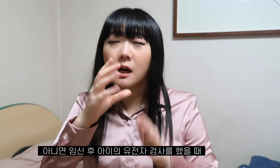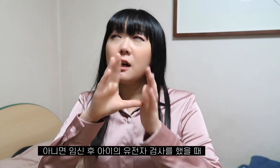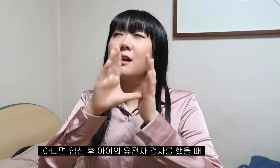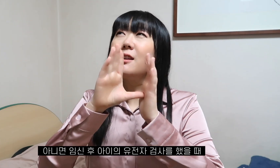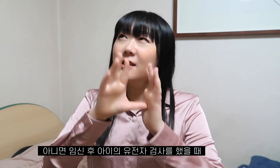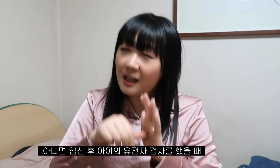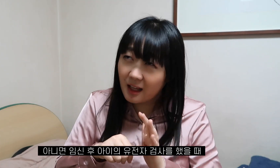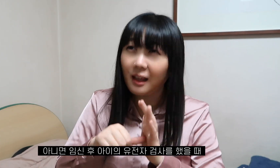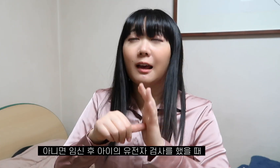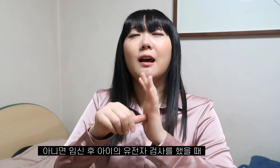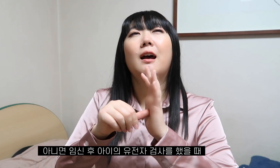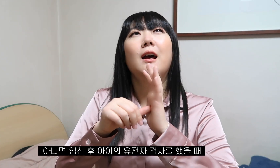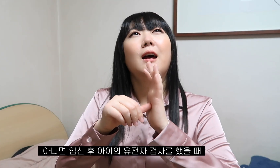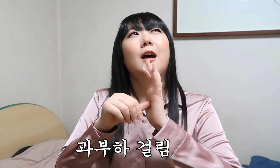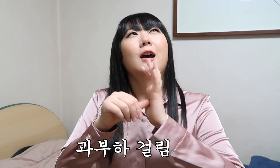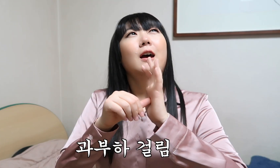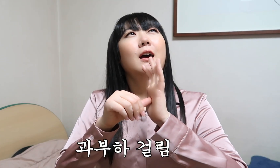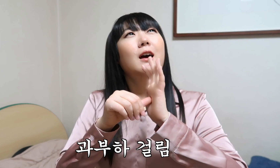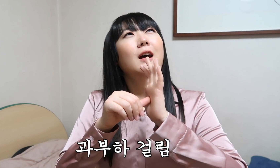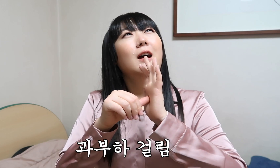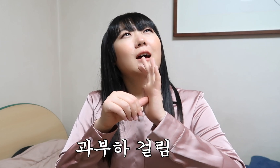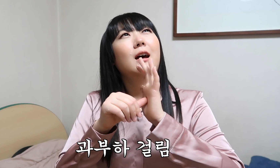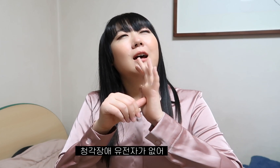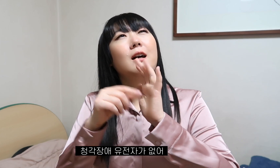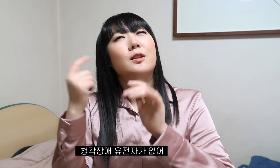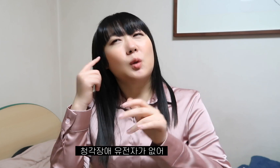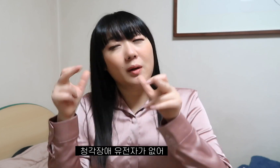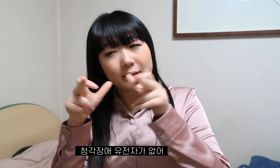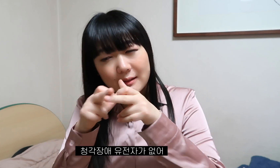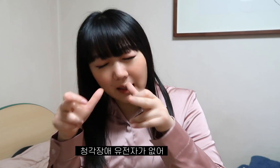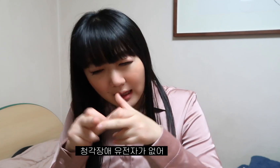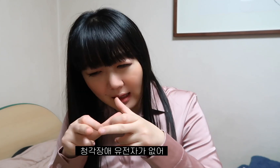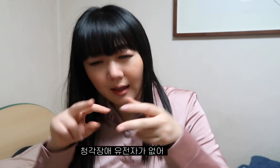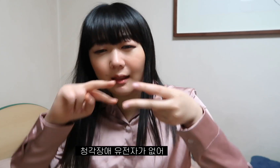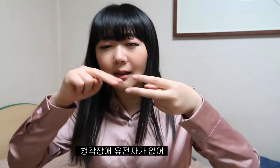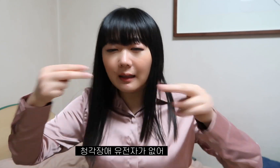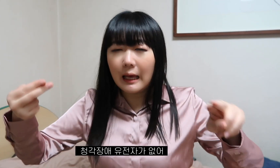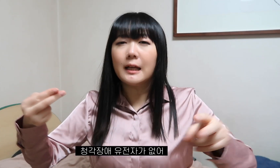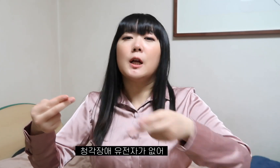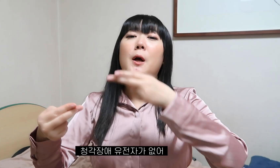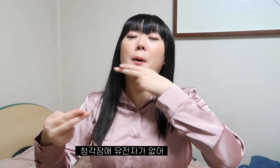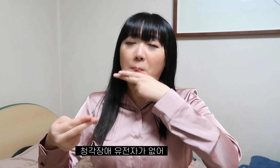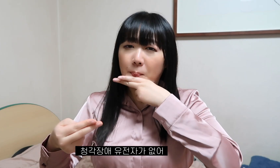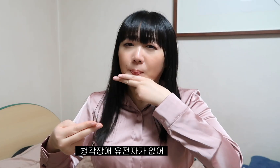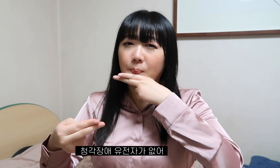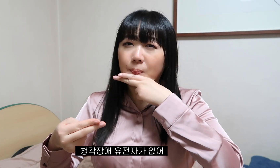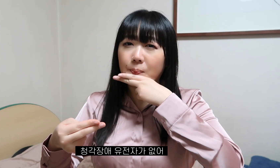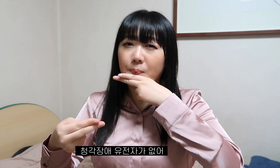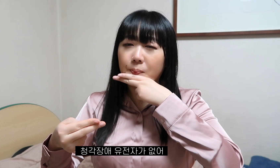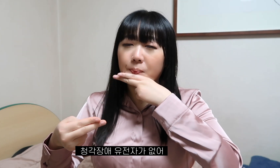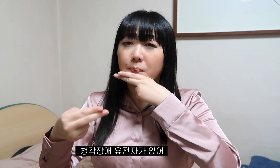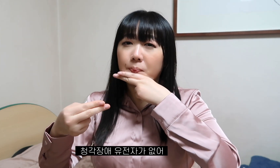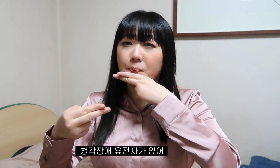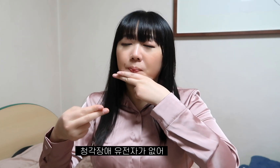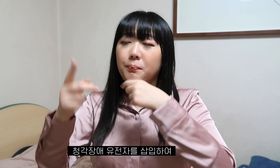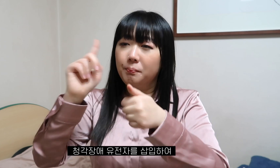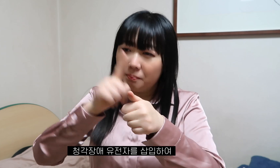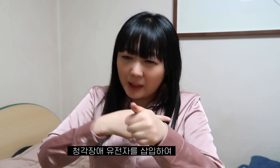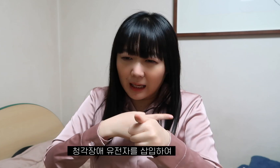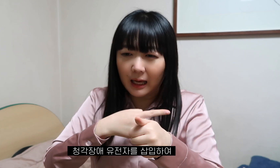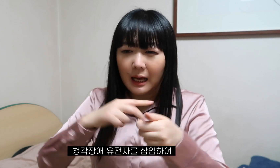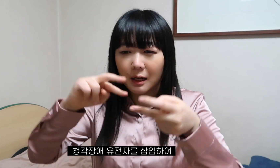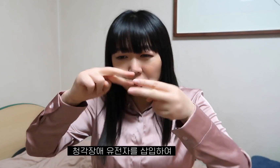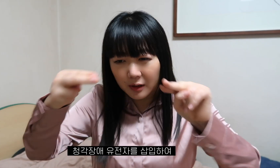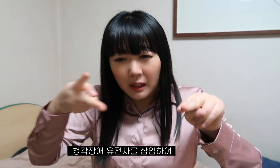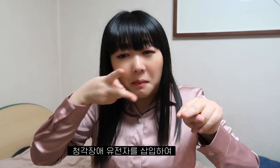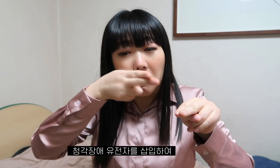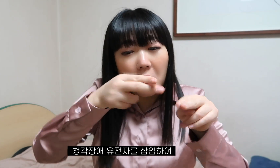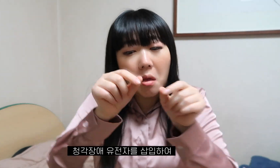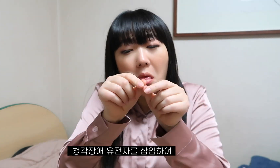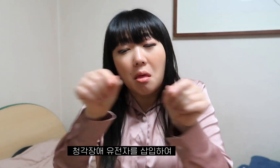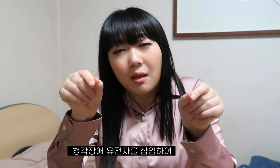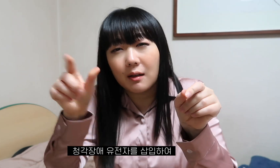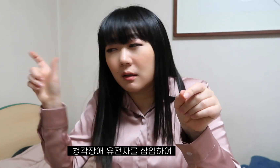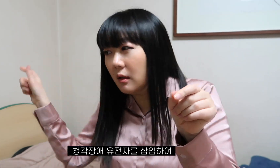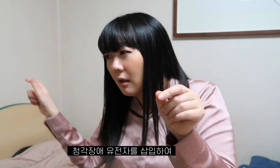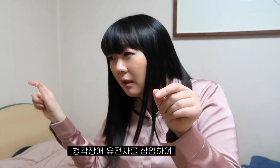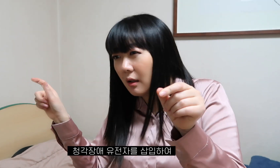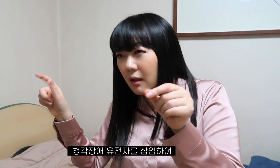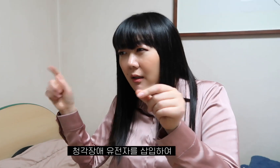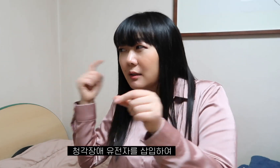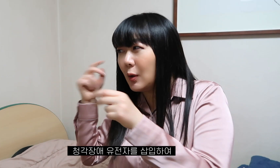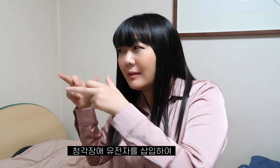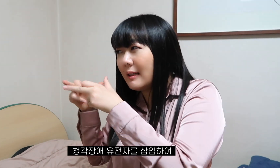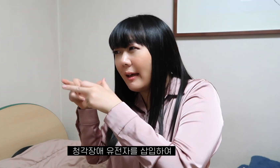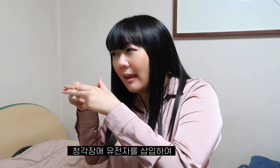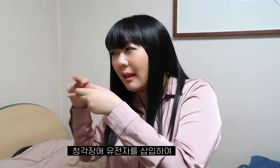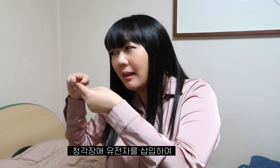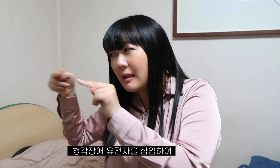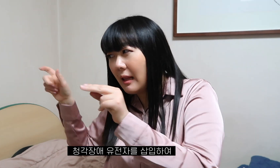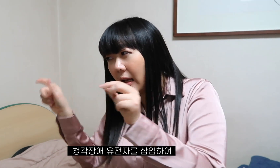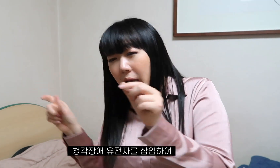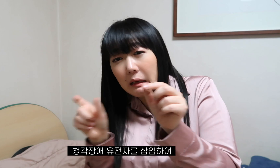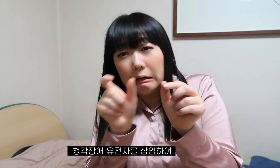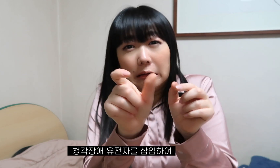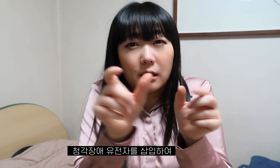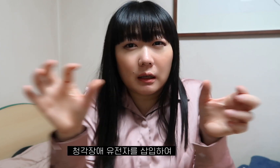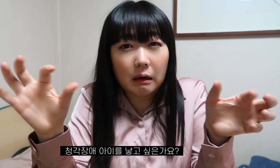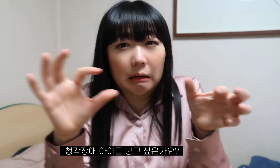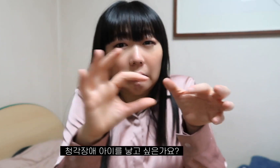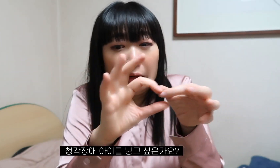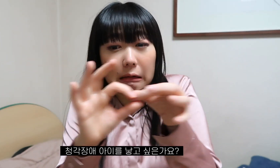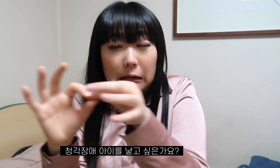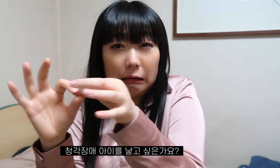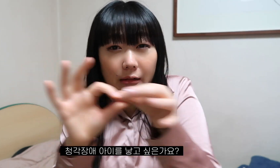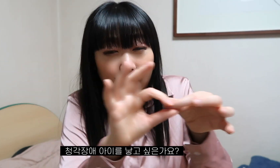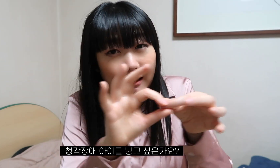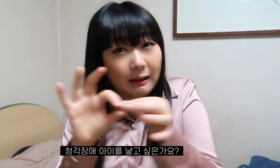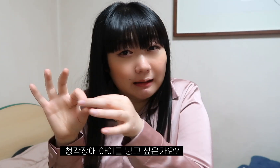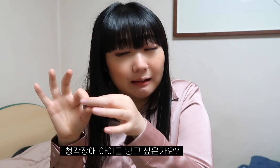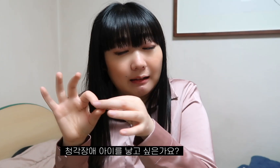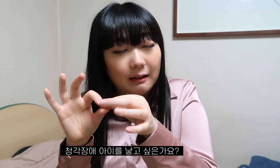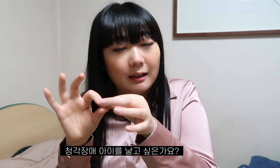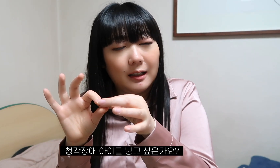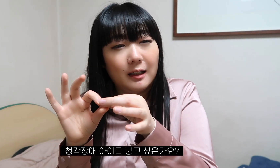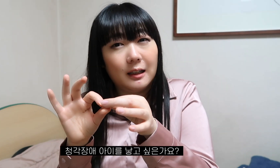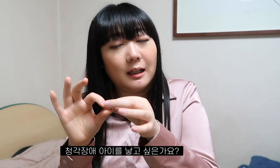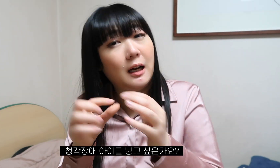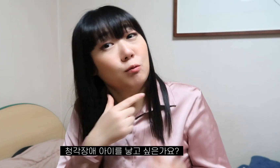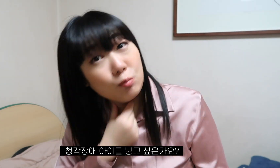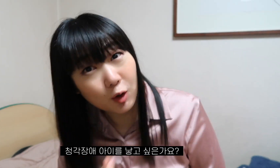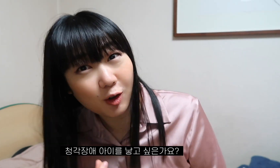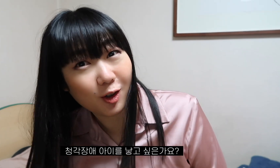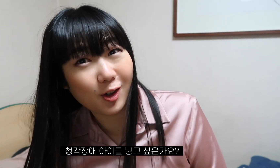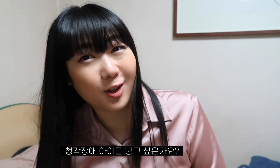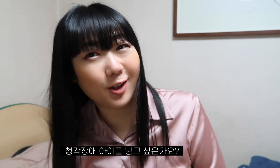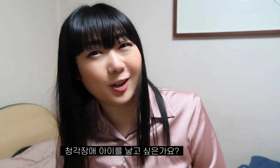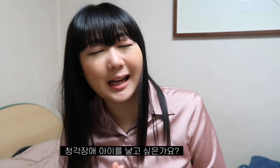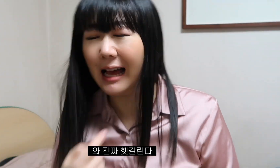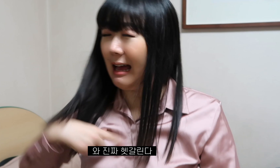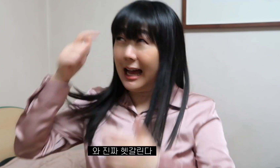because there is no deaf gene when the baby is genetically tested after pregnancy?